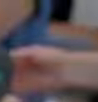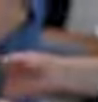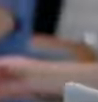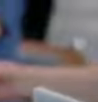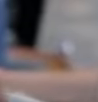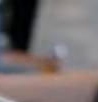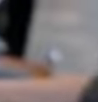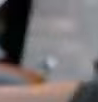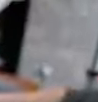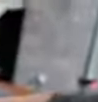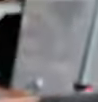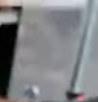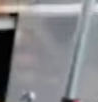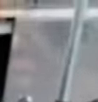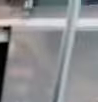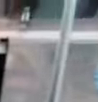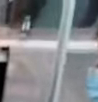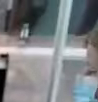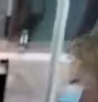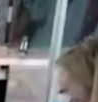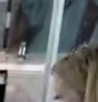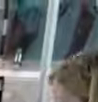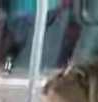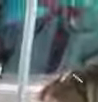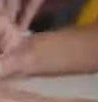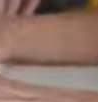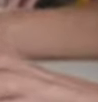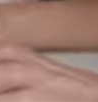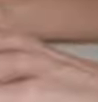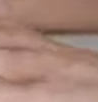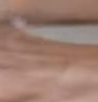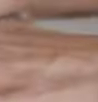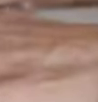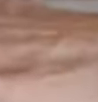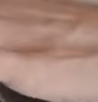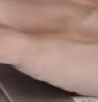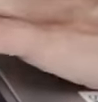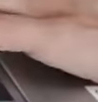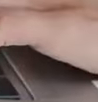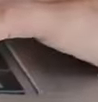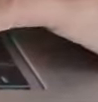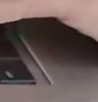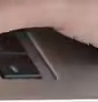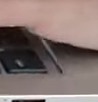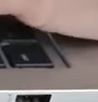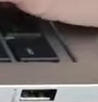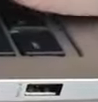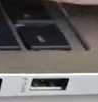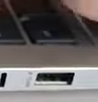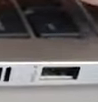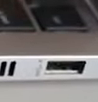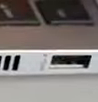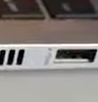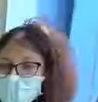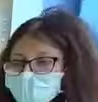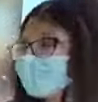At the exit table we'll ask you to kindly complete a 4 question survey which will help us to improve our pop-up clinics.